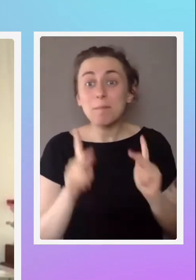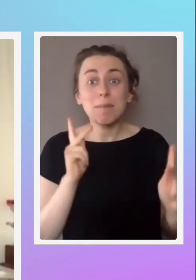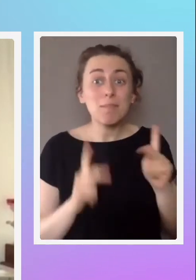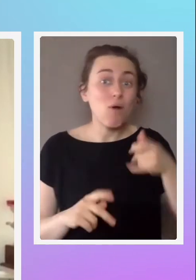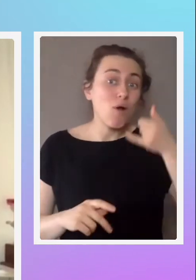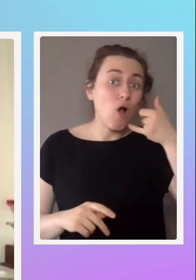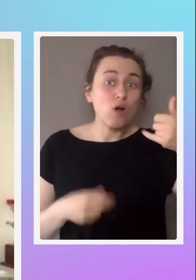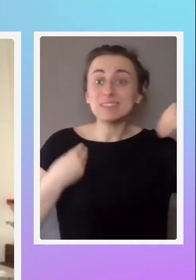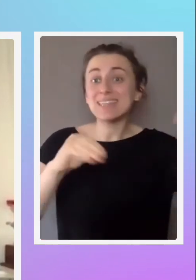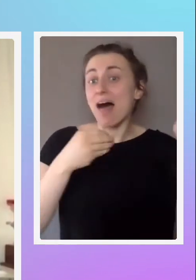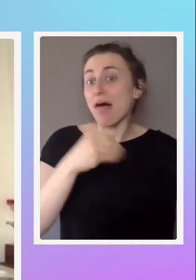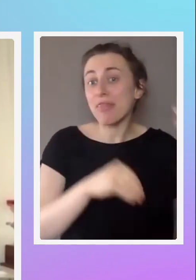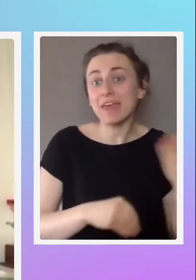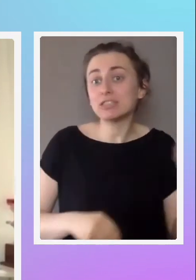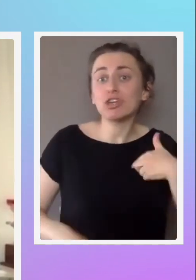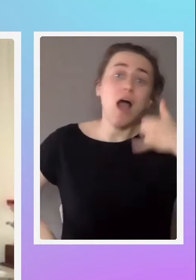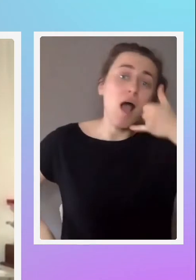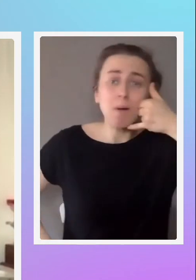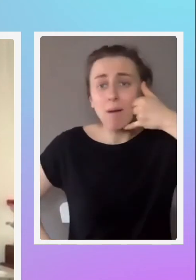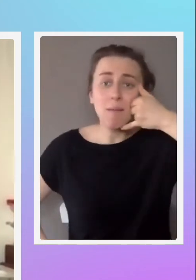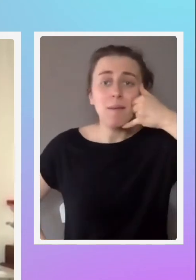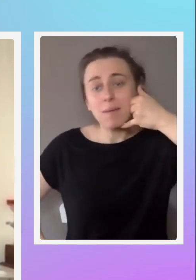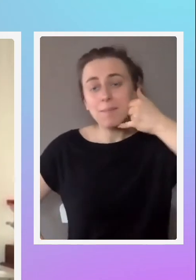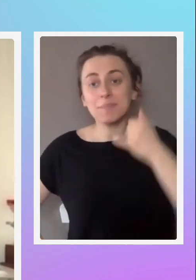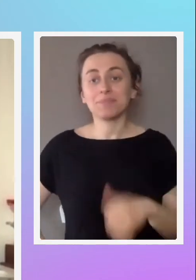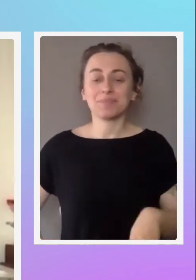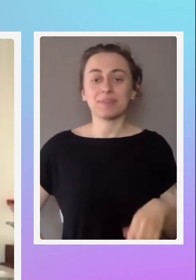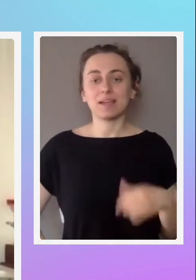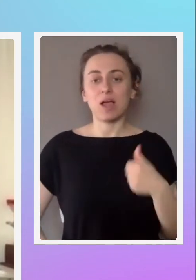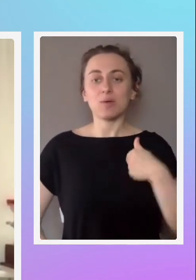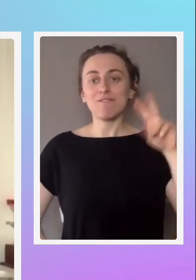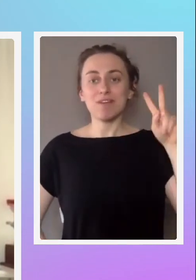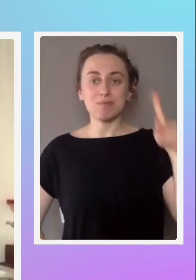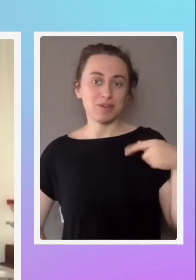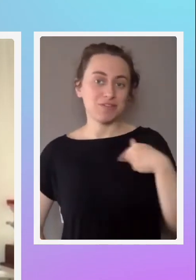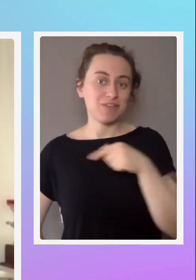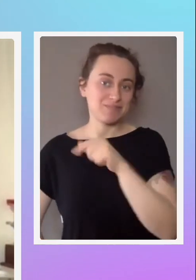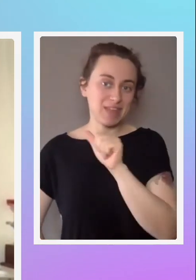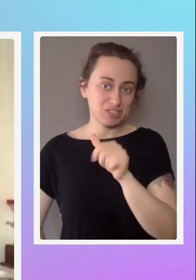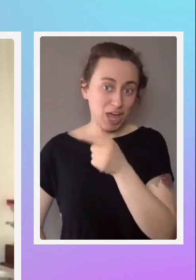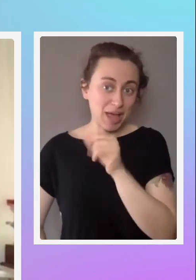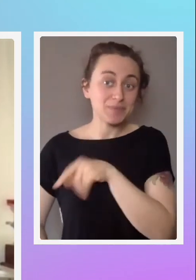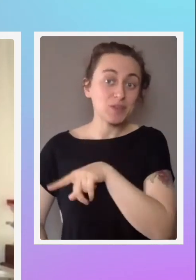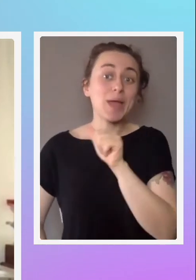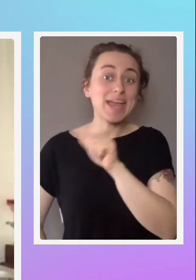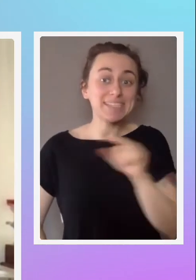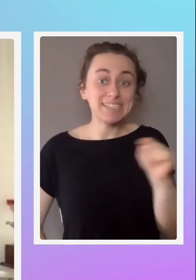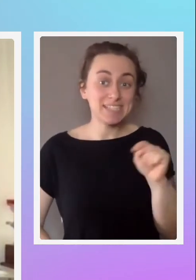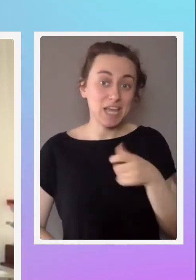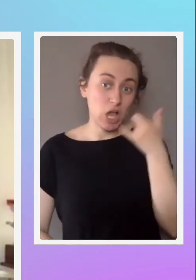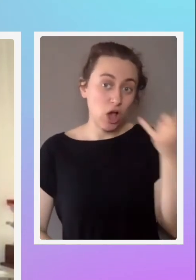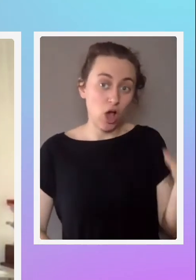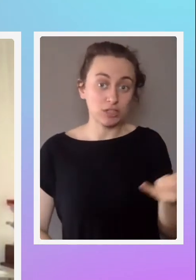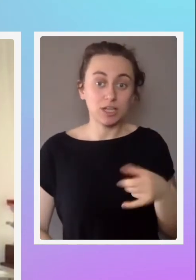AT&T calls and Sigrid of course picks up the phone and says, "Oh, hello, what are you calling about?"